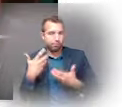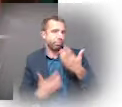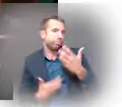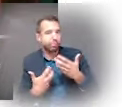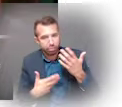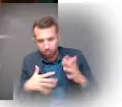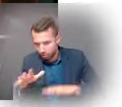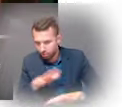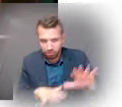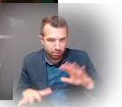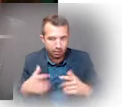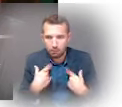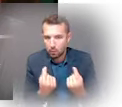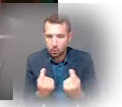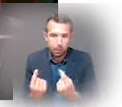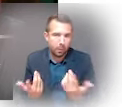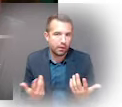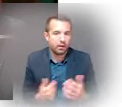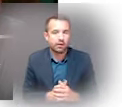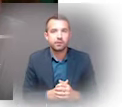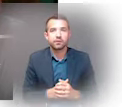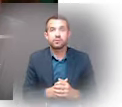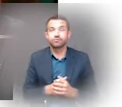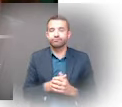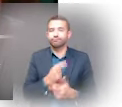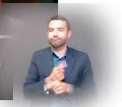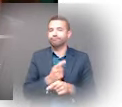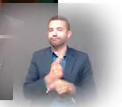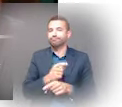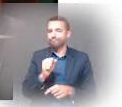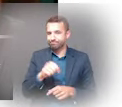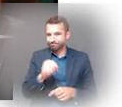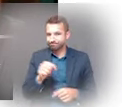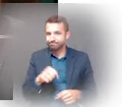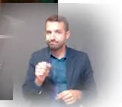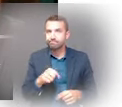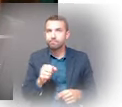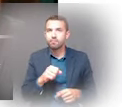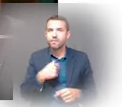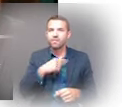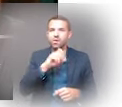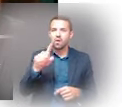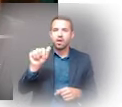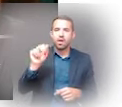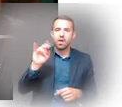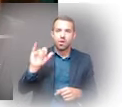Anil, can you talk a little bit about just the impacts within-